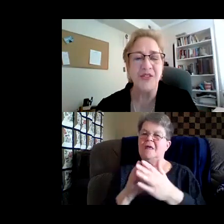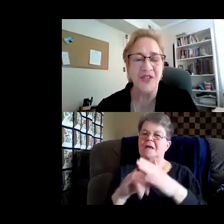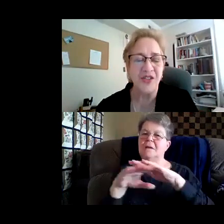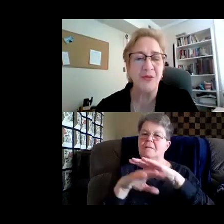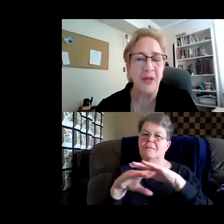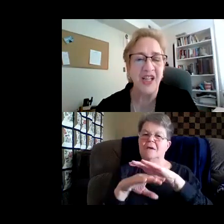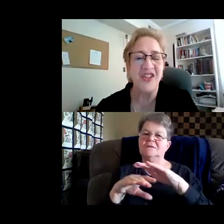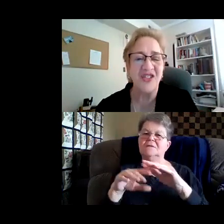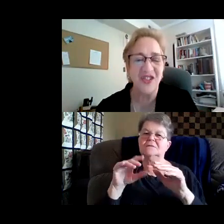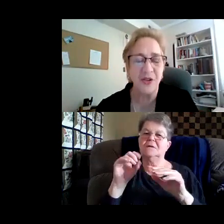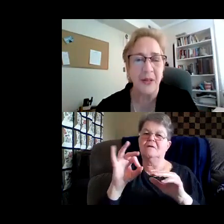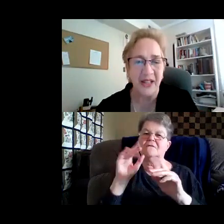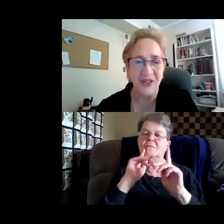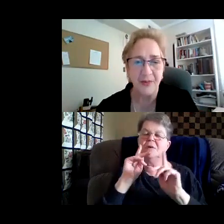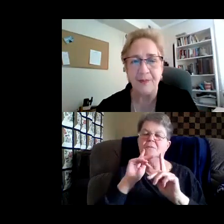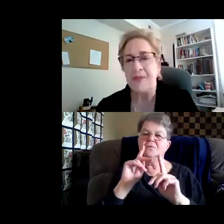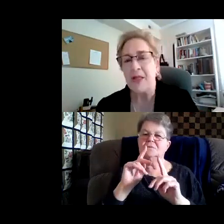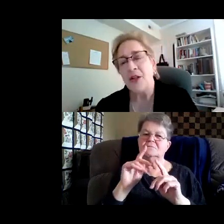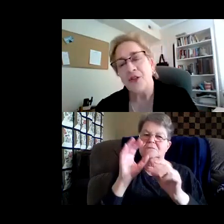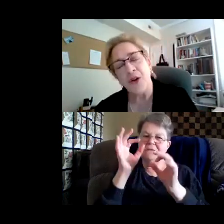of people's decision-making skill base.